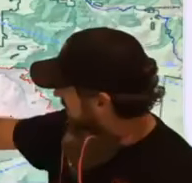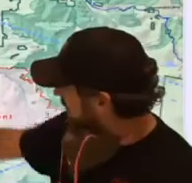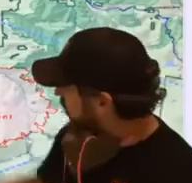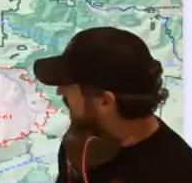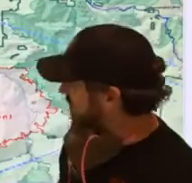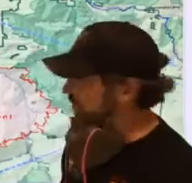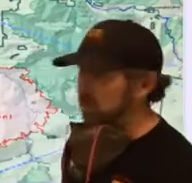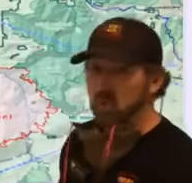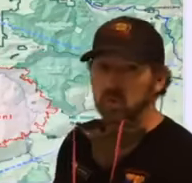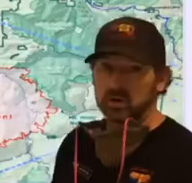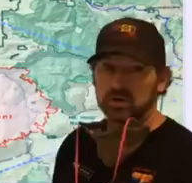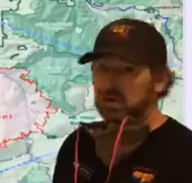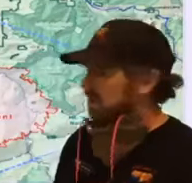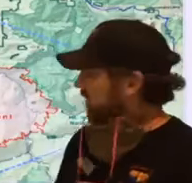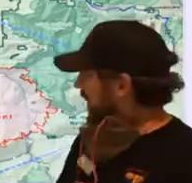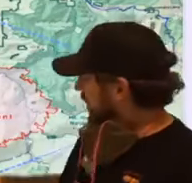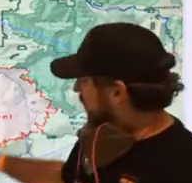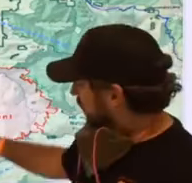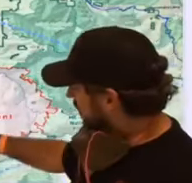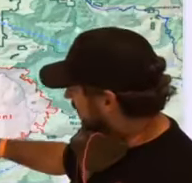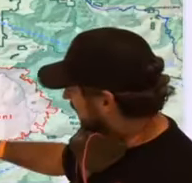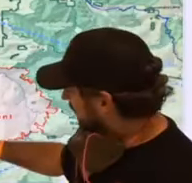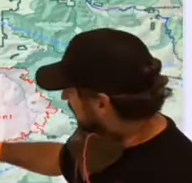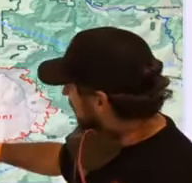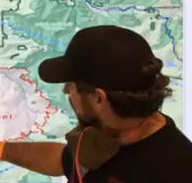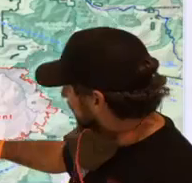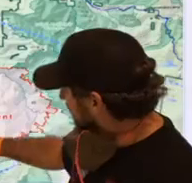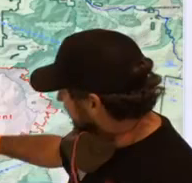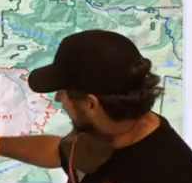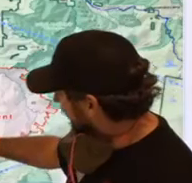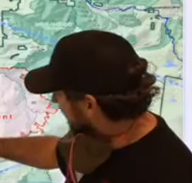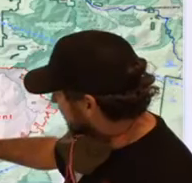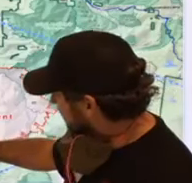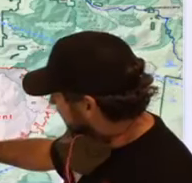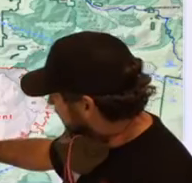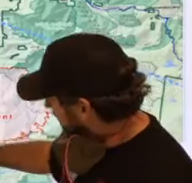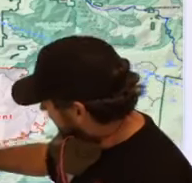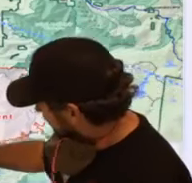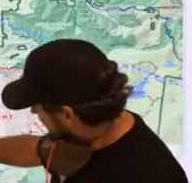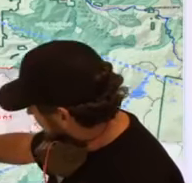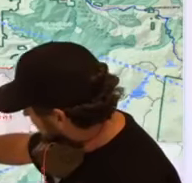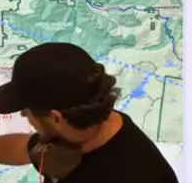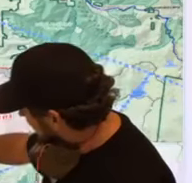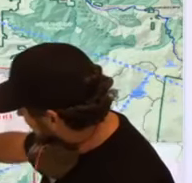and western corner currently we actually have uh actually not right